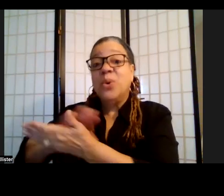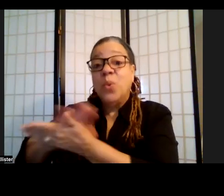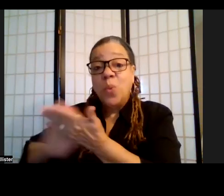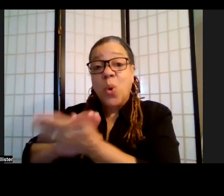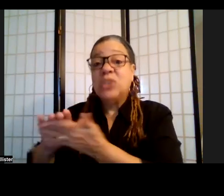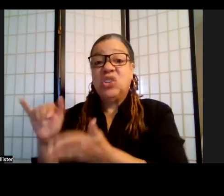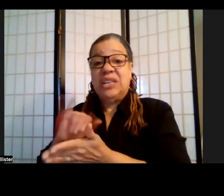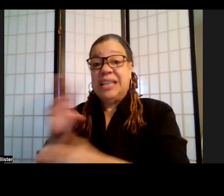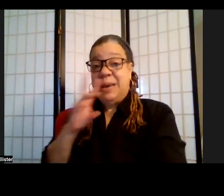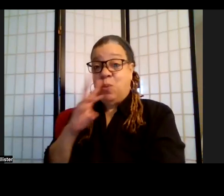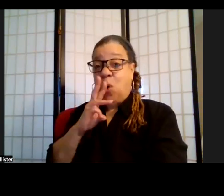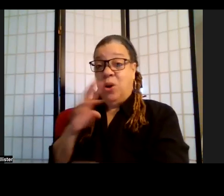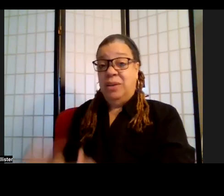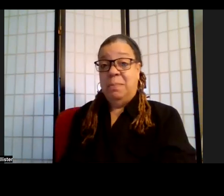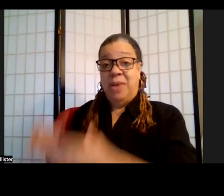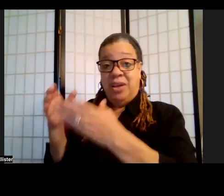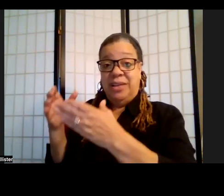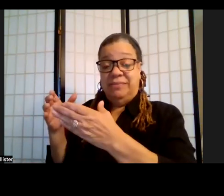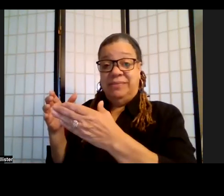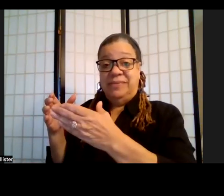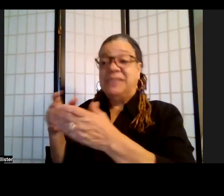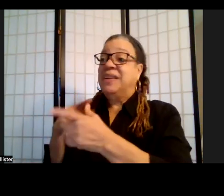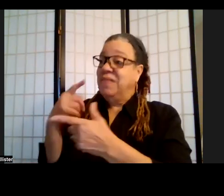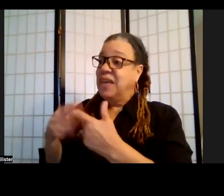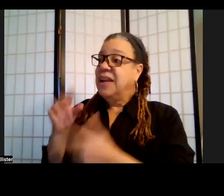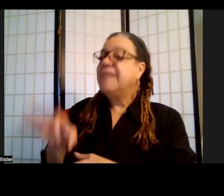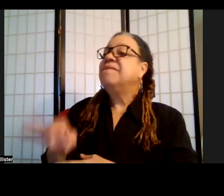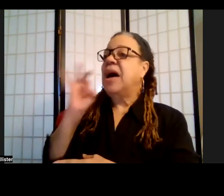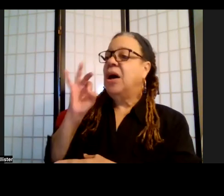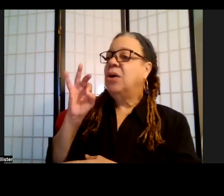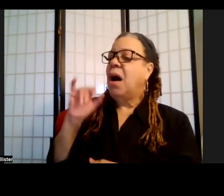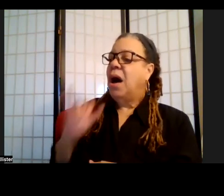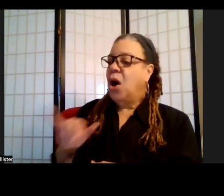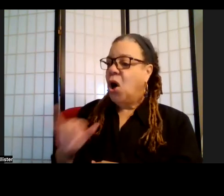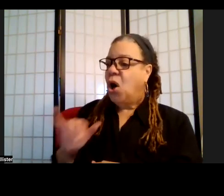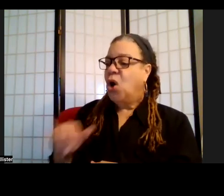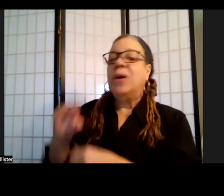bucket of water. As he observed the doctor's clinic, King had found his first clue. The doctor's examination practice,